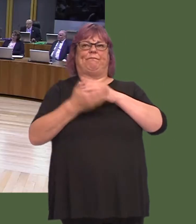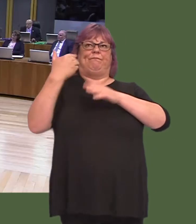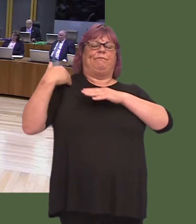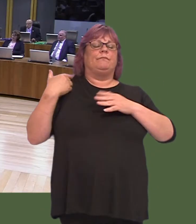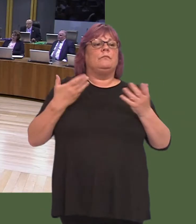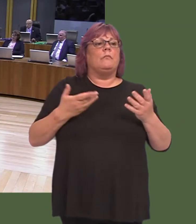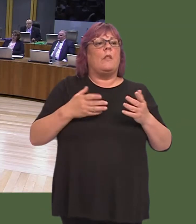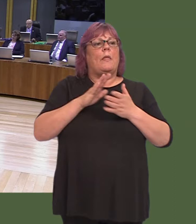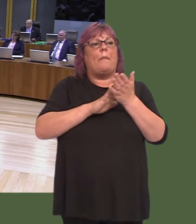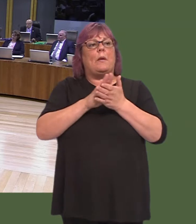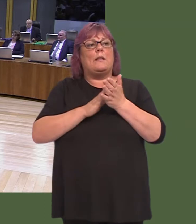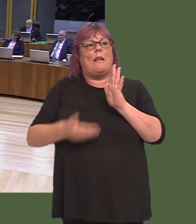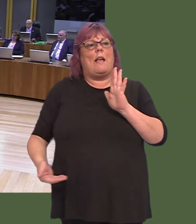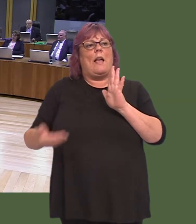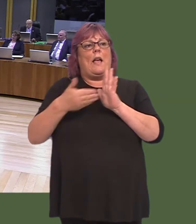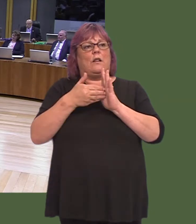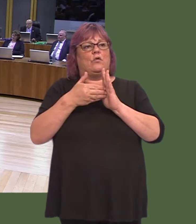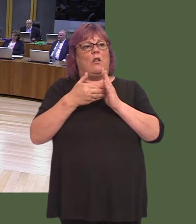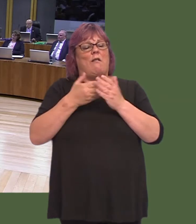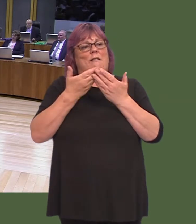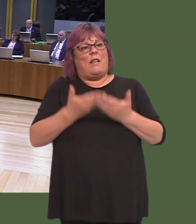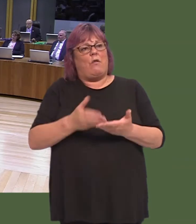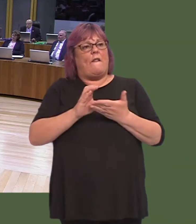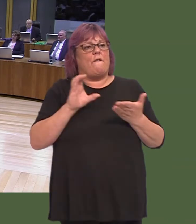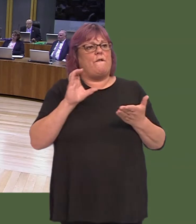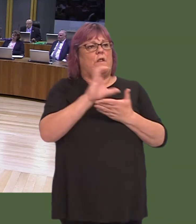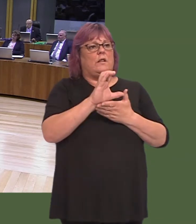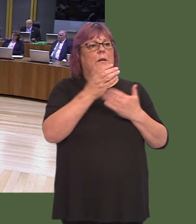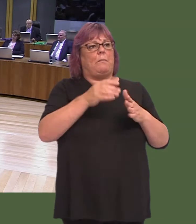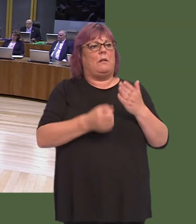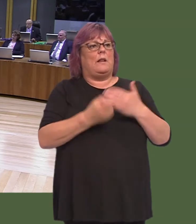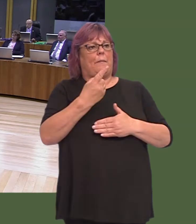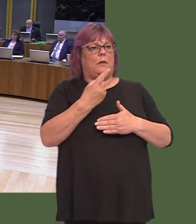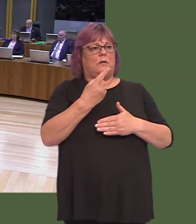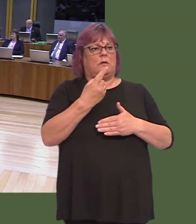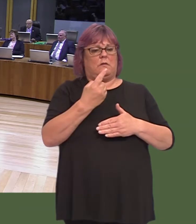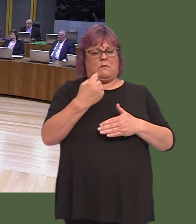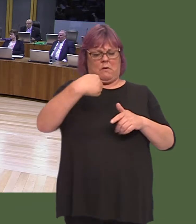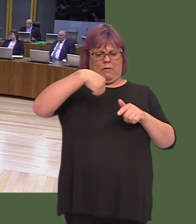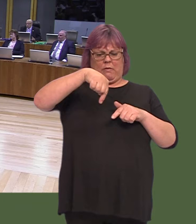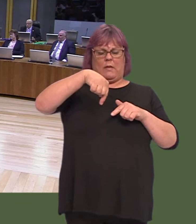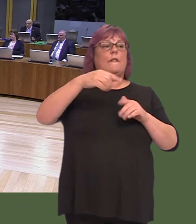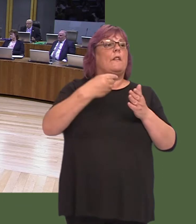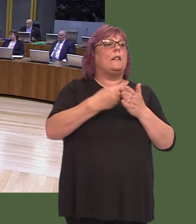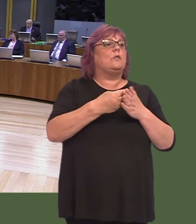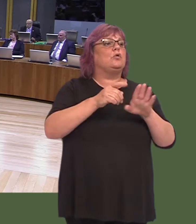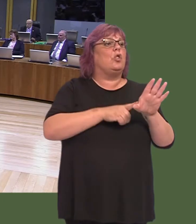As a result, £27 million of additional recurrent funding has been released to the health board during this financial year.